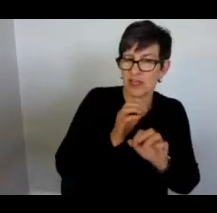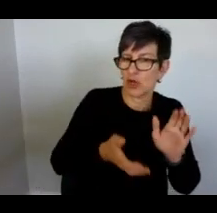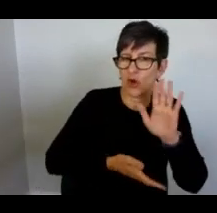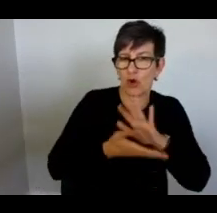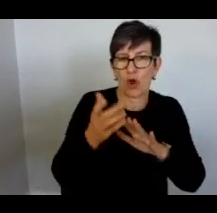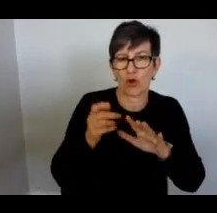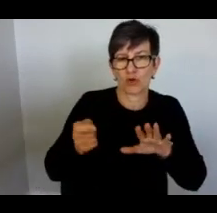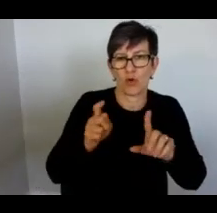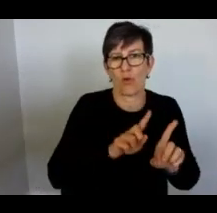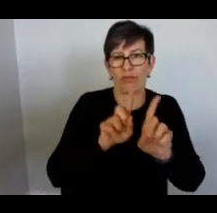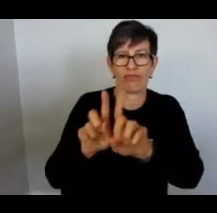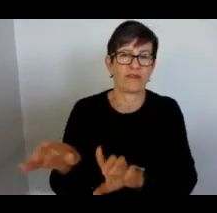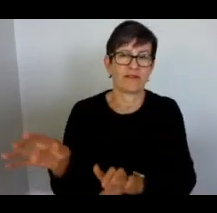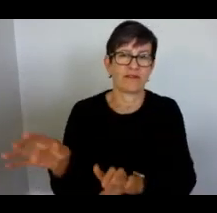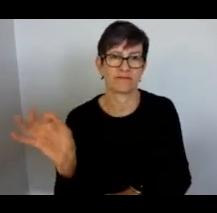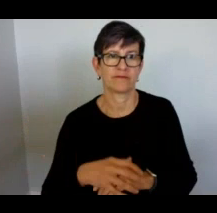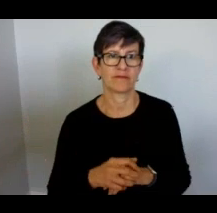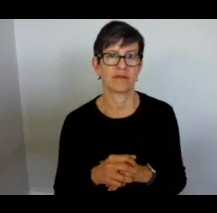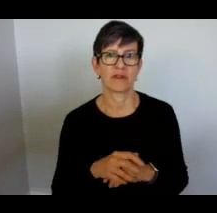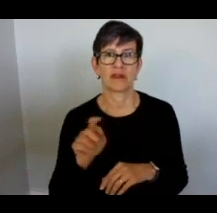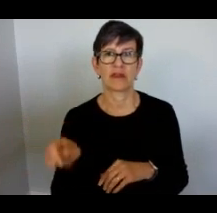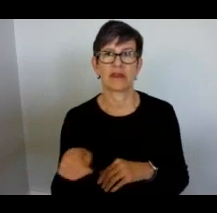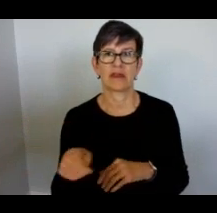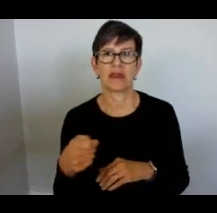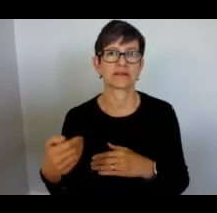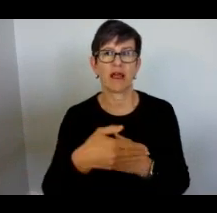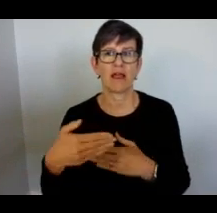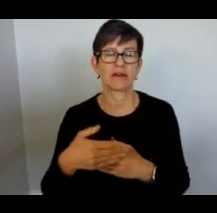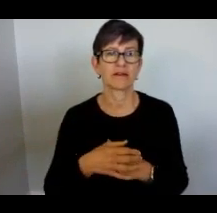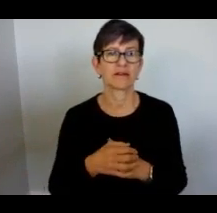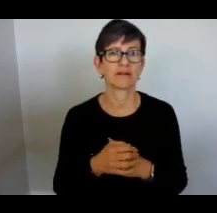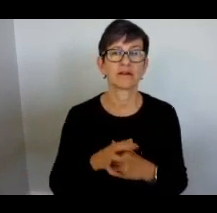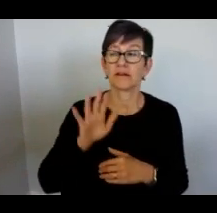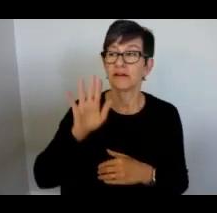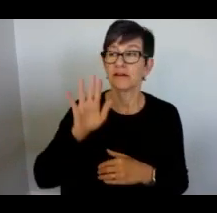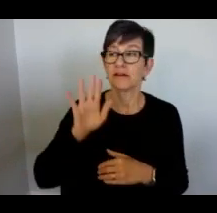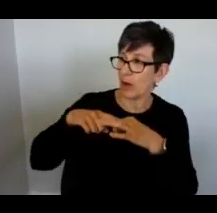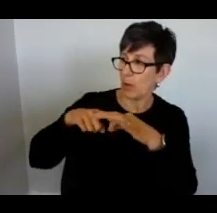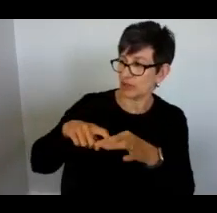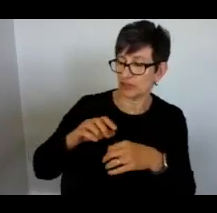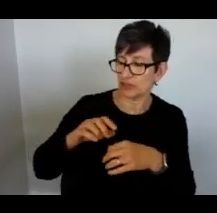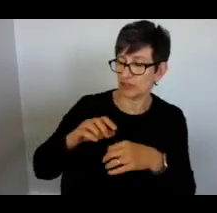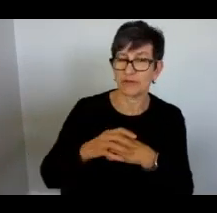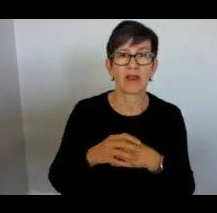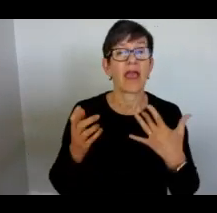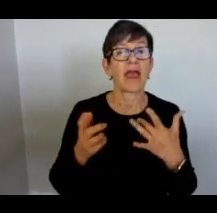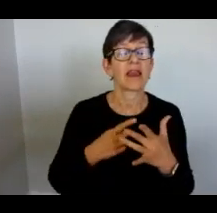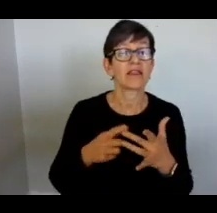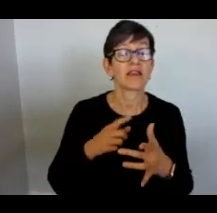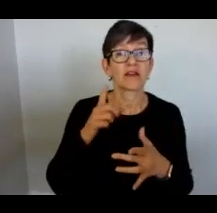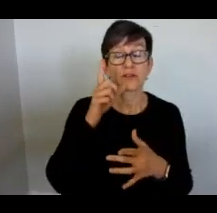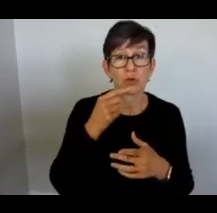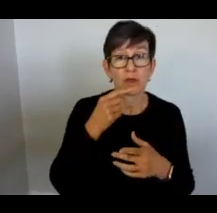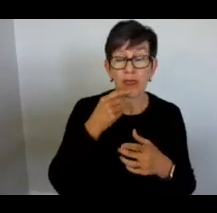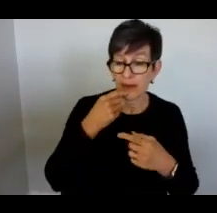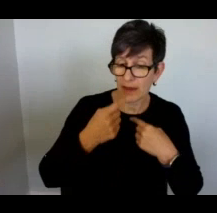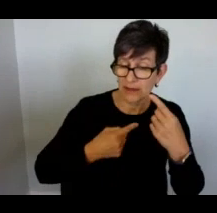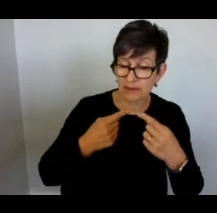So if we can move on to the next slide KATHERINE: Also just jumping in with another question, is there anything else you would be able to explain about the role of the legal